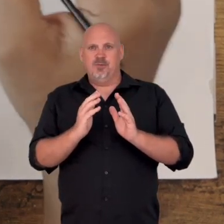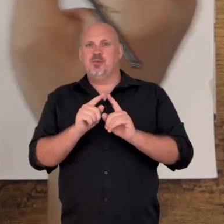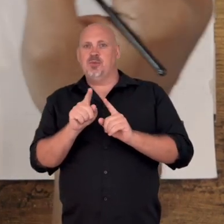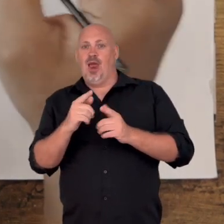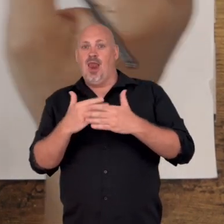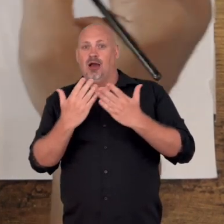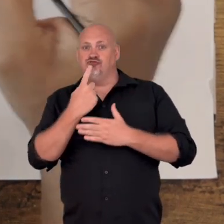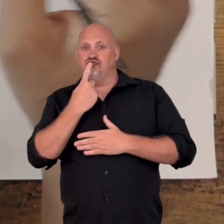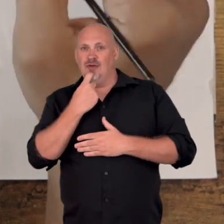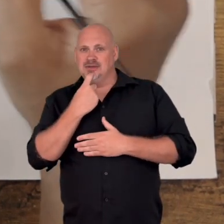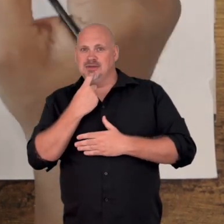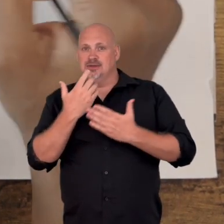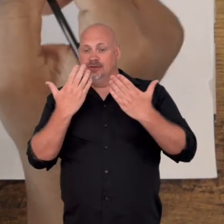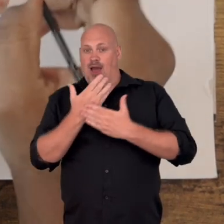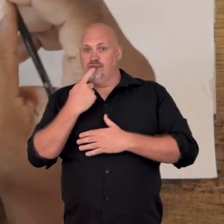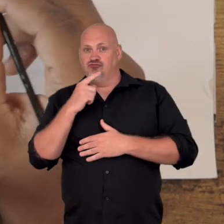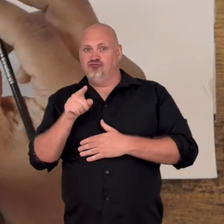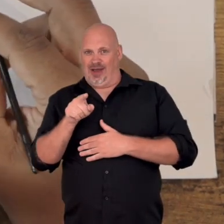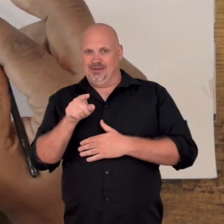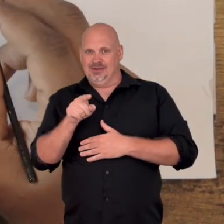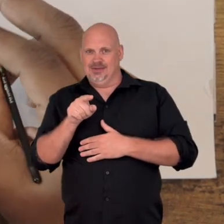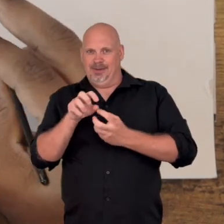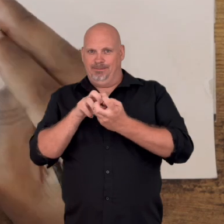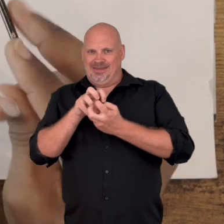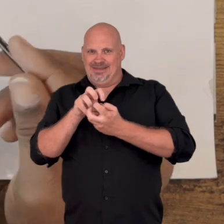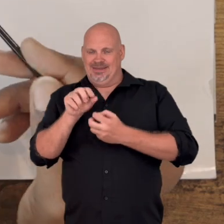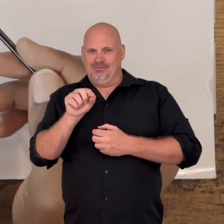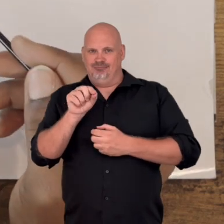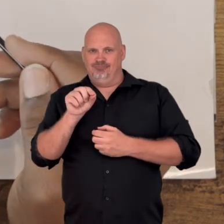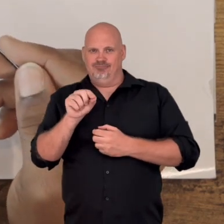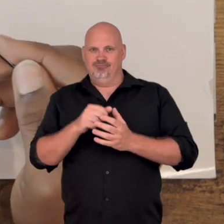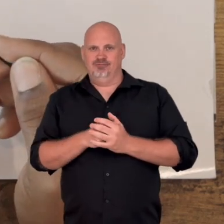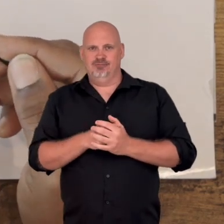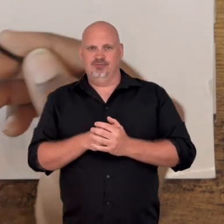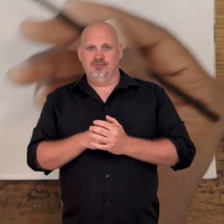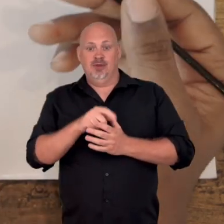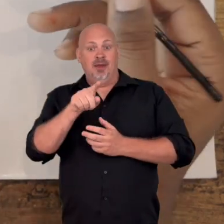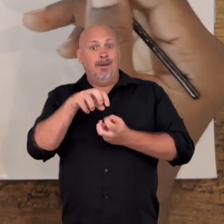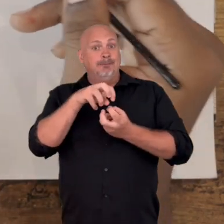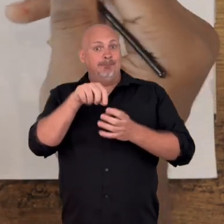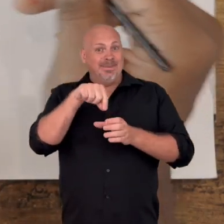so when you done mixing always wash always clean your brush always clean your brush then we stop